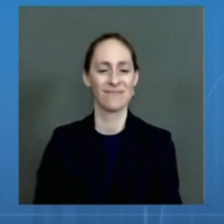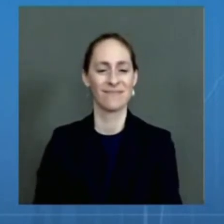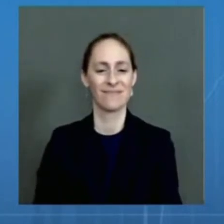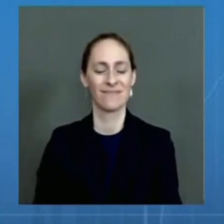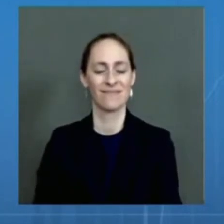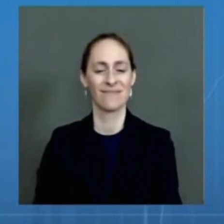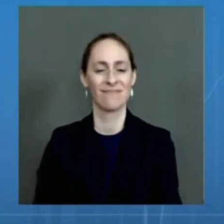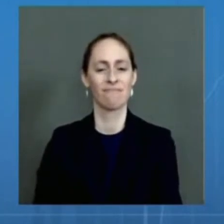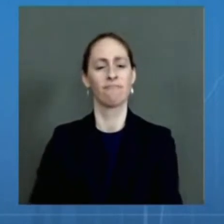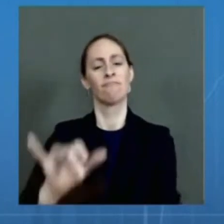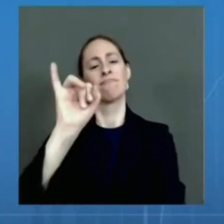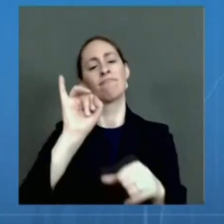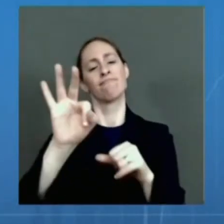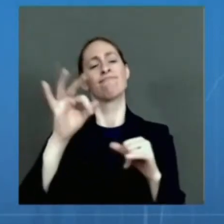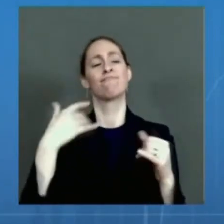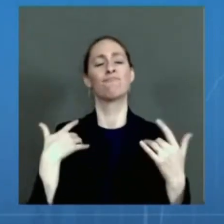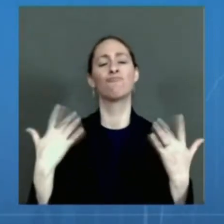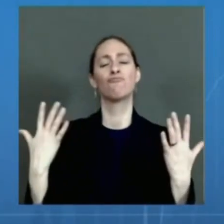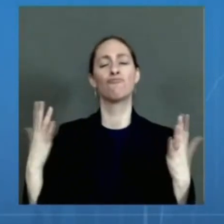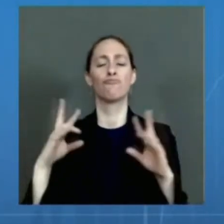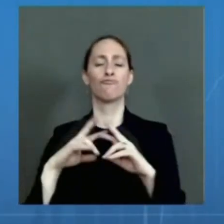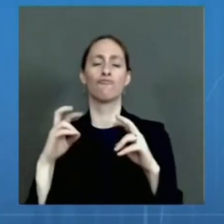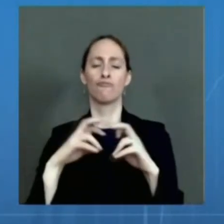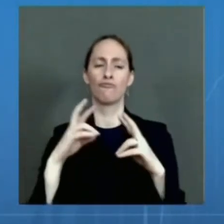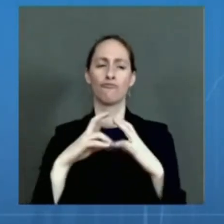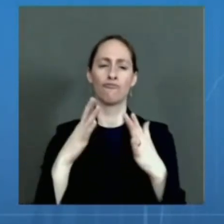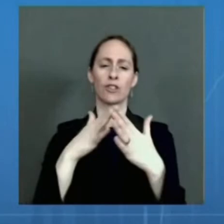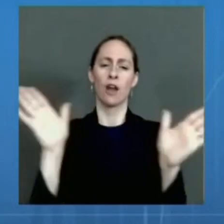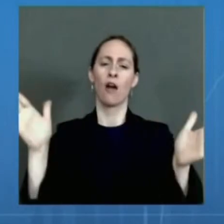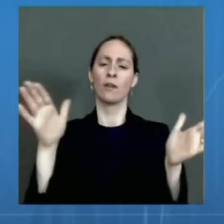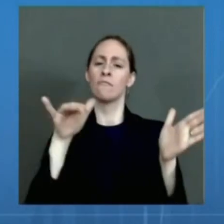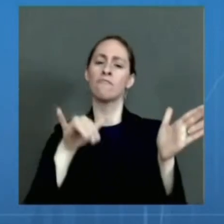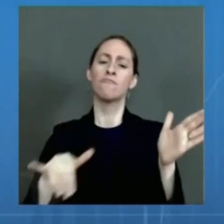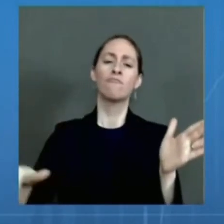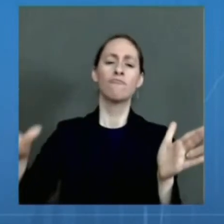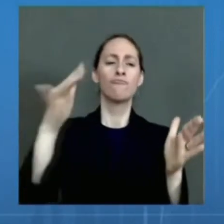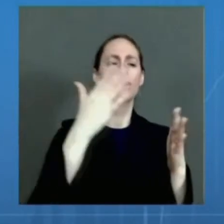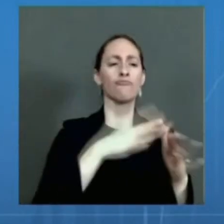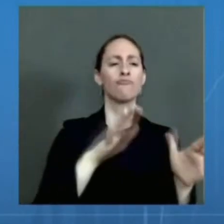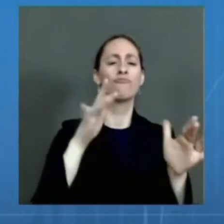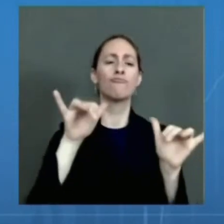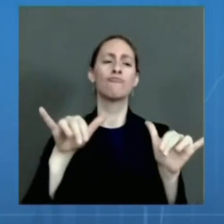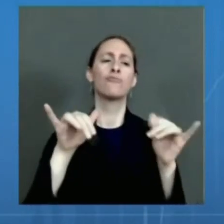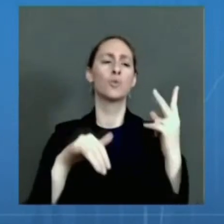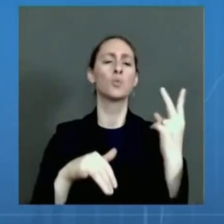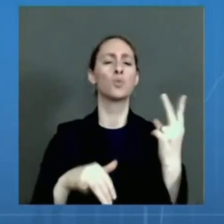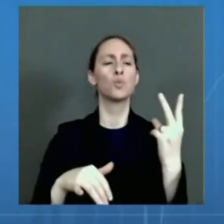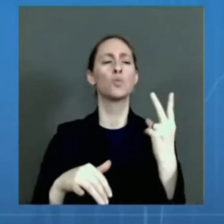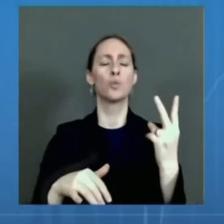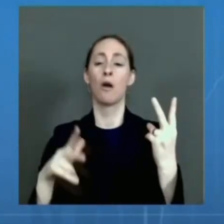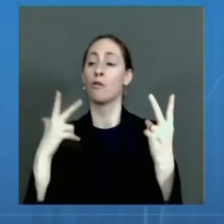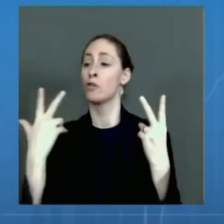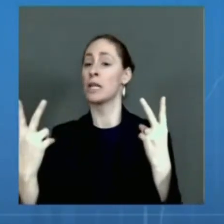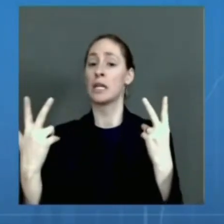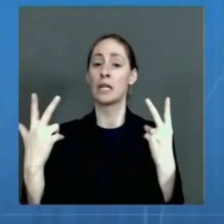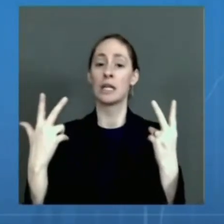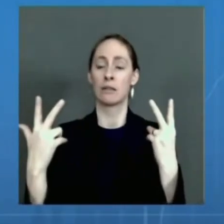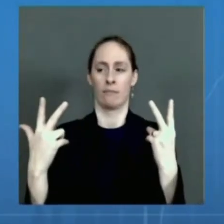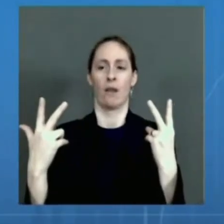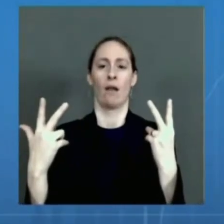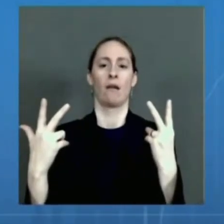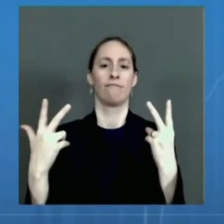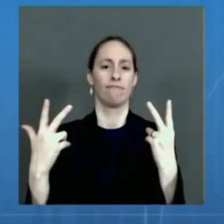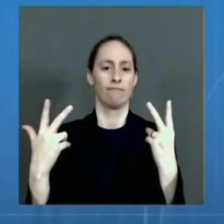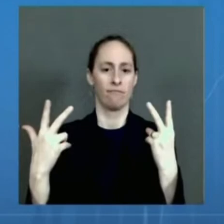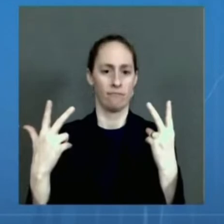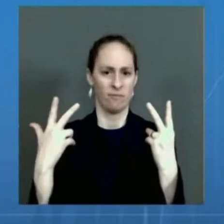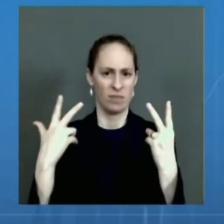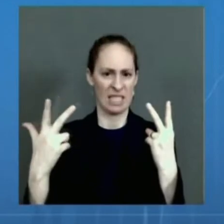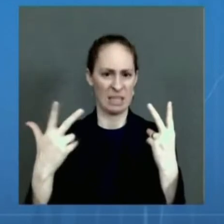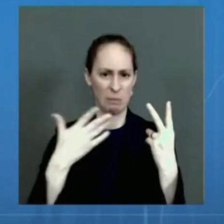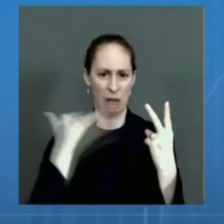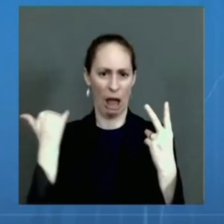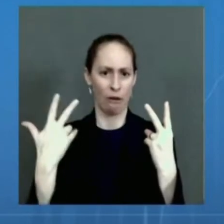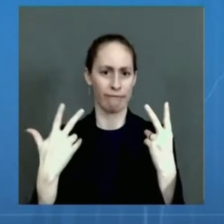LOOK AT THE SUIT OF ARMS